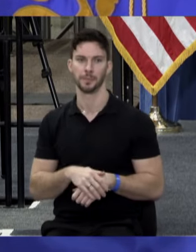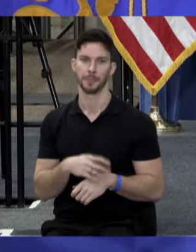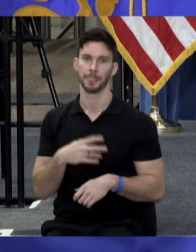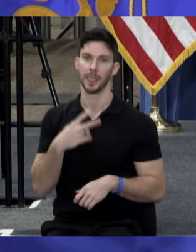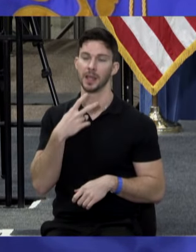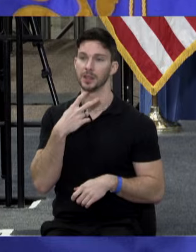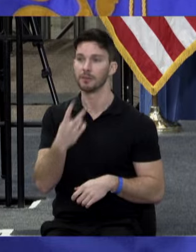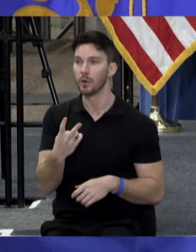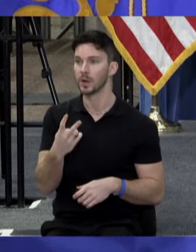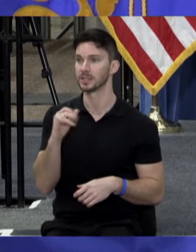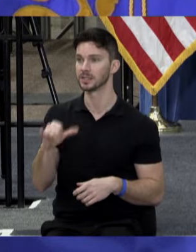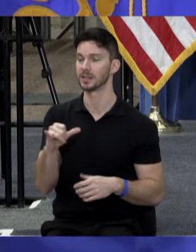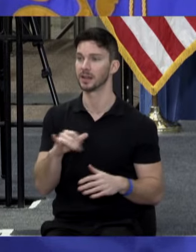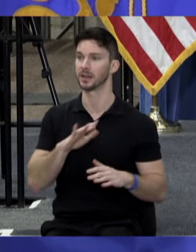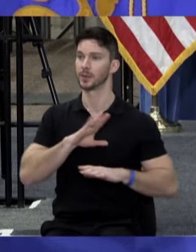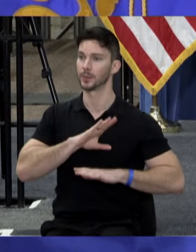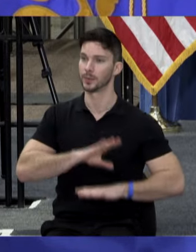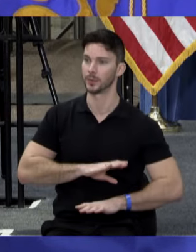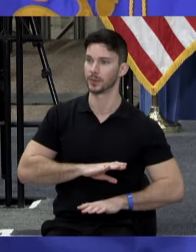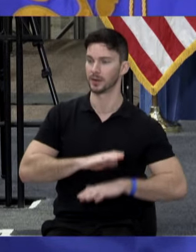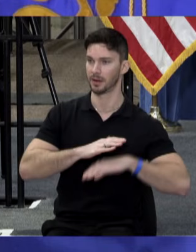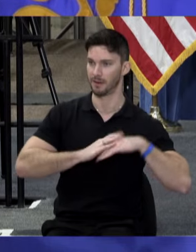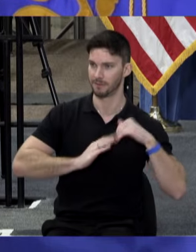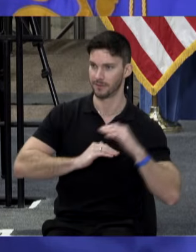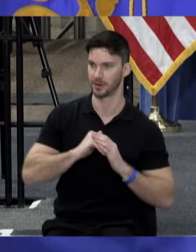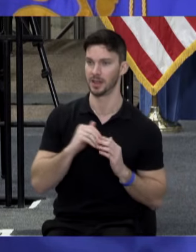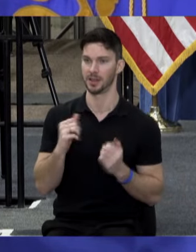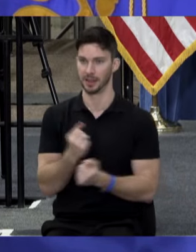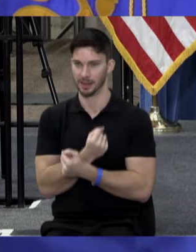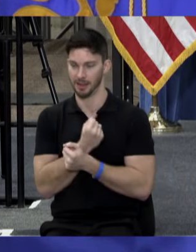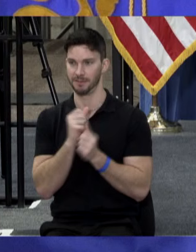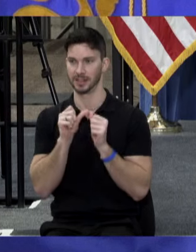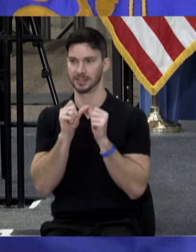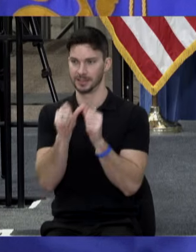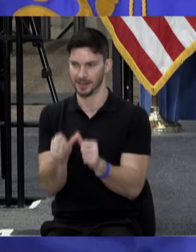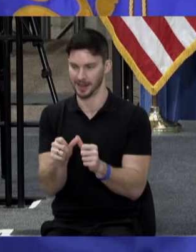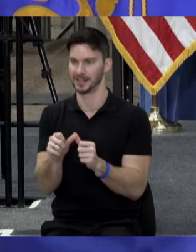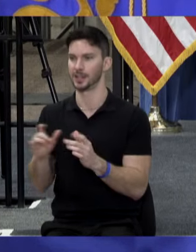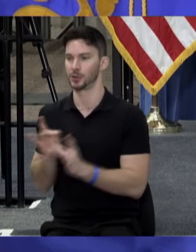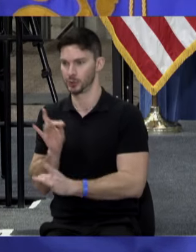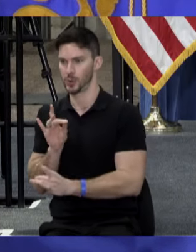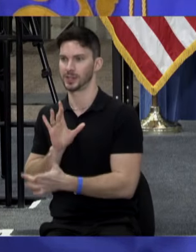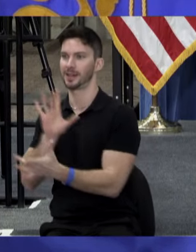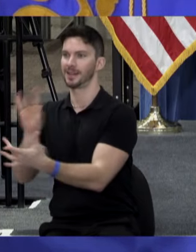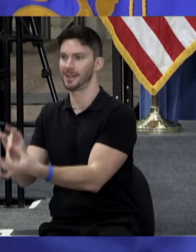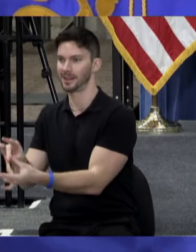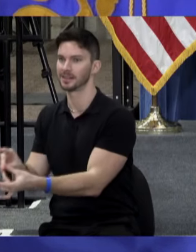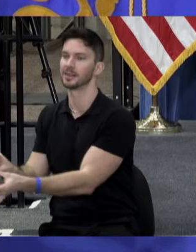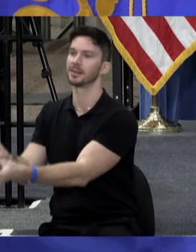the love that sustains, and the souls that connect us to the rest of humanity.